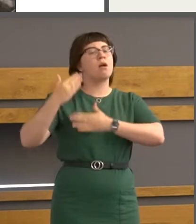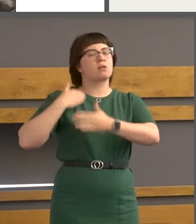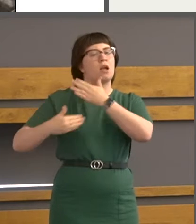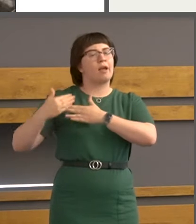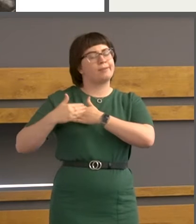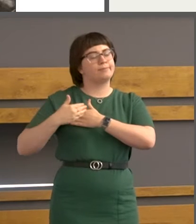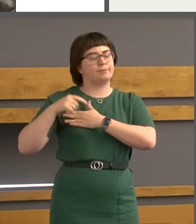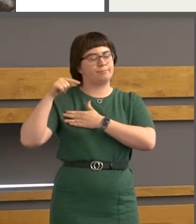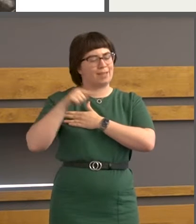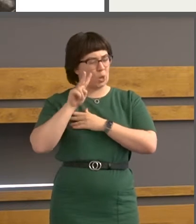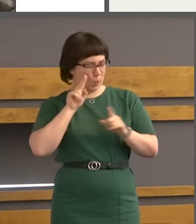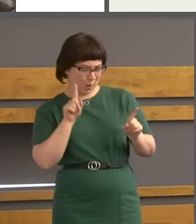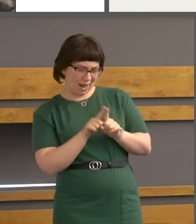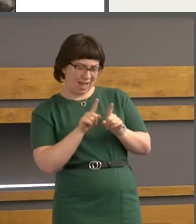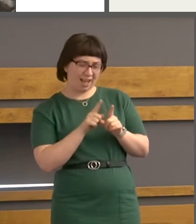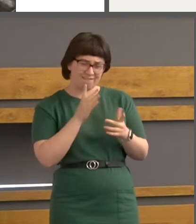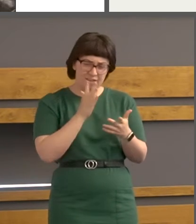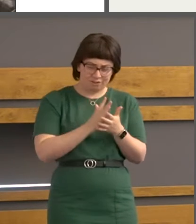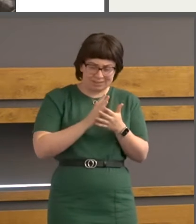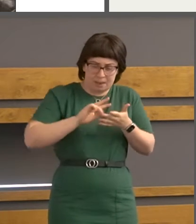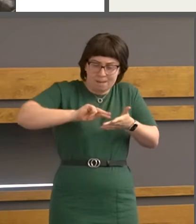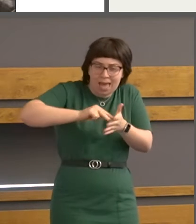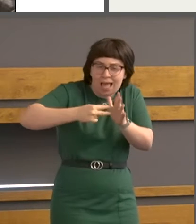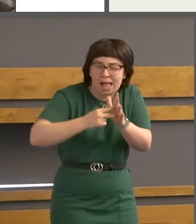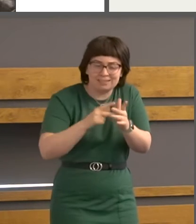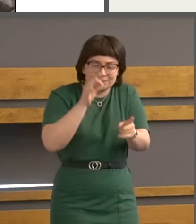where these look like very kind of constructed and planned images in the mills,